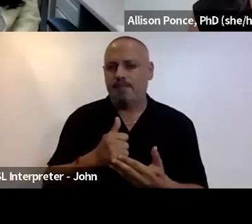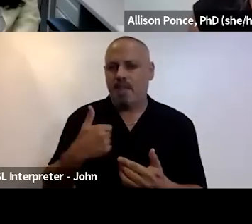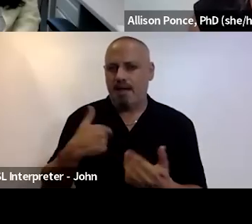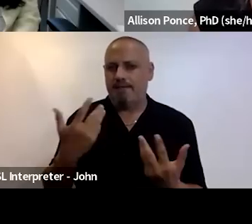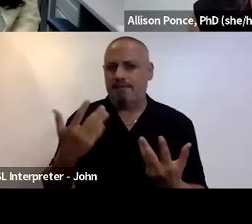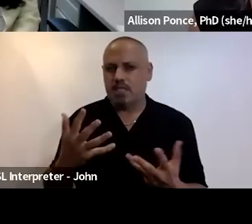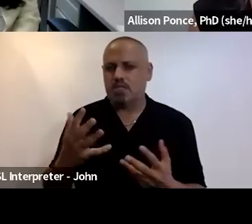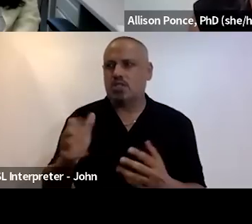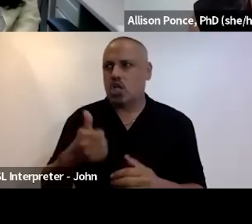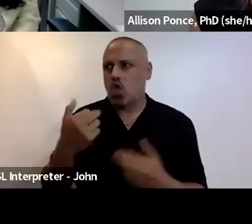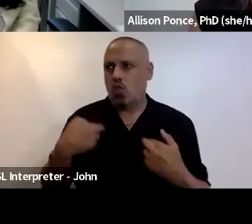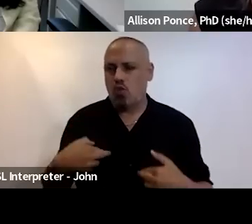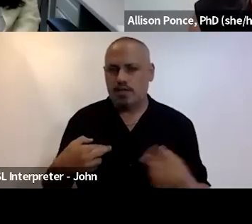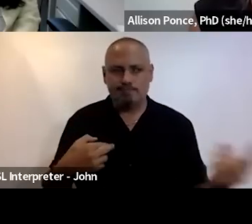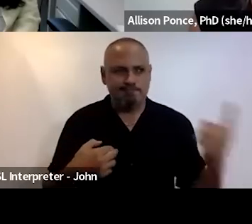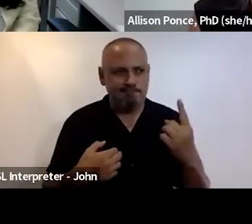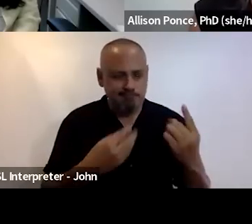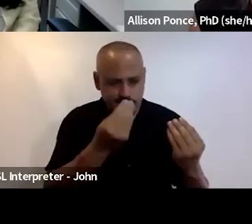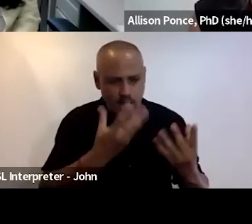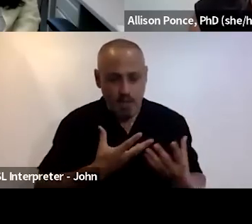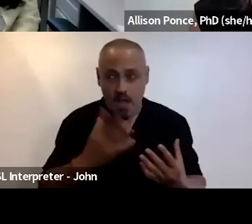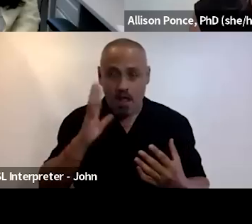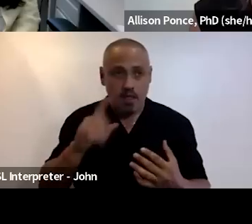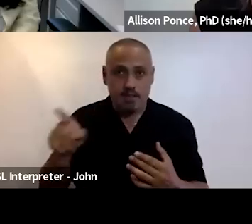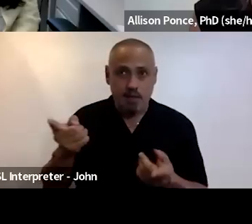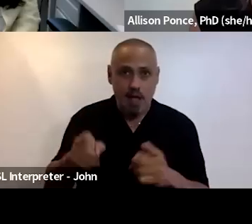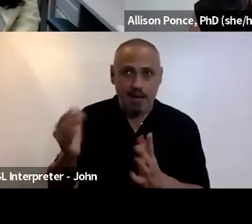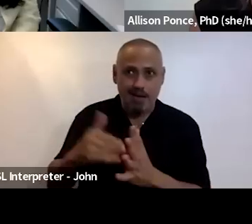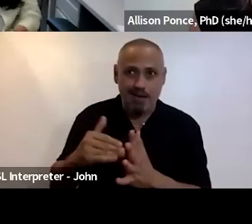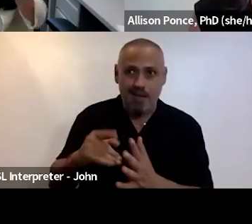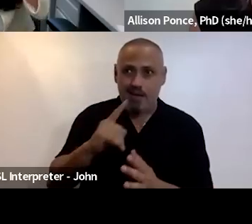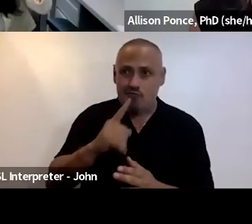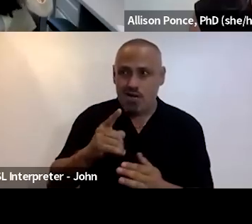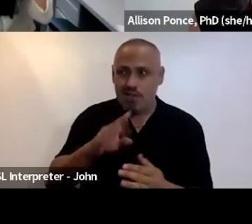I've had other residents come to me and say, "Listen, this is happening again. I'm really frustrated."